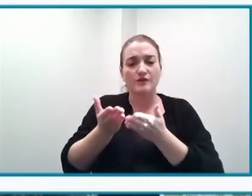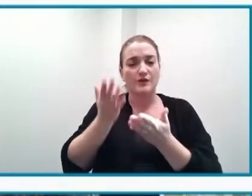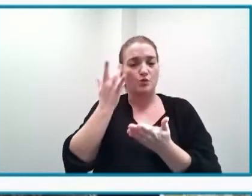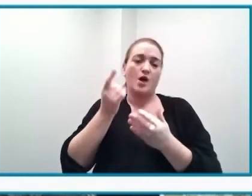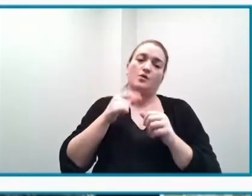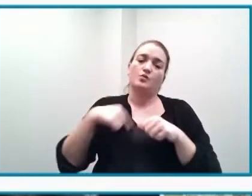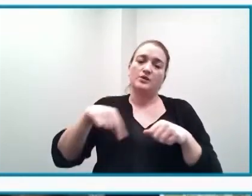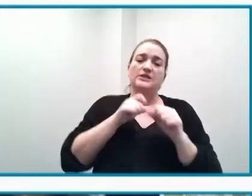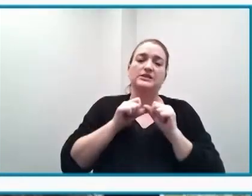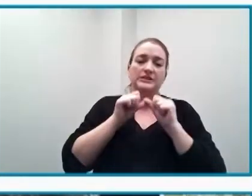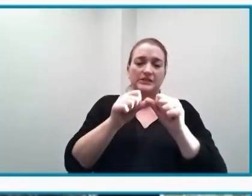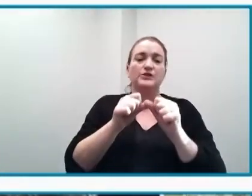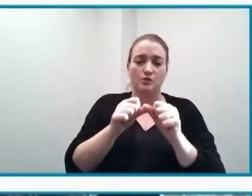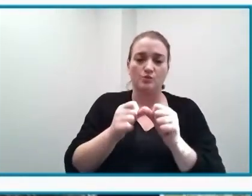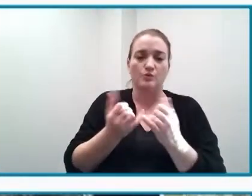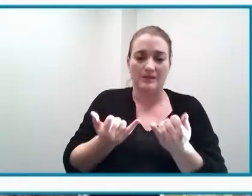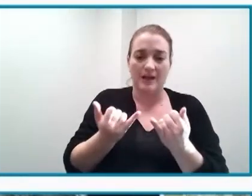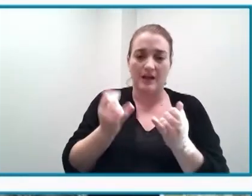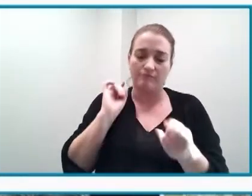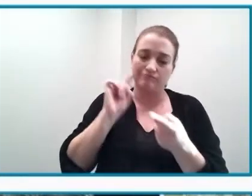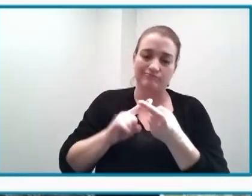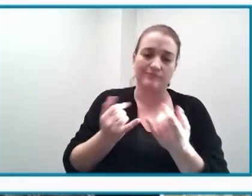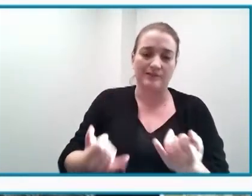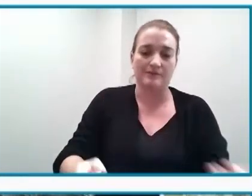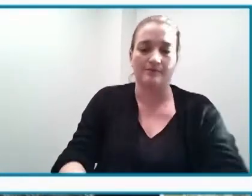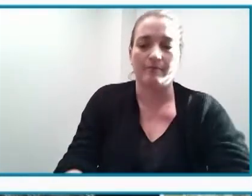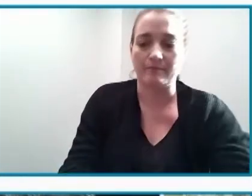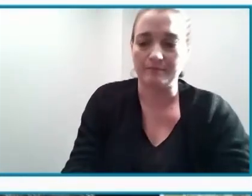Thanks so much for sharing that history and that story.